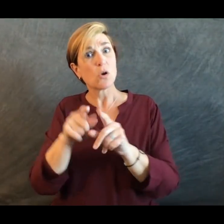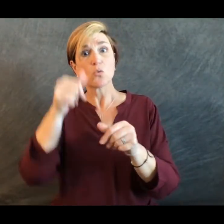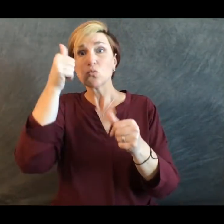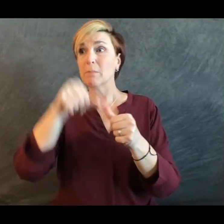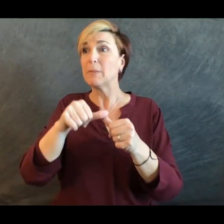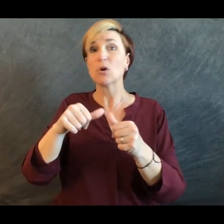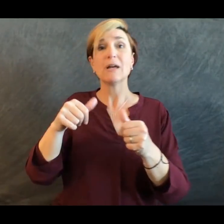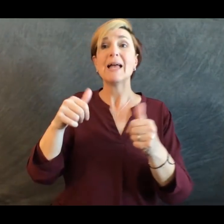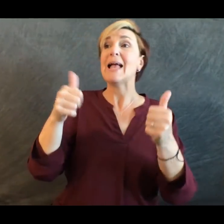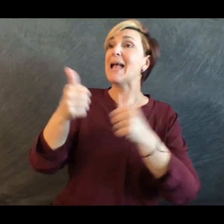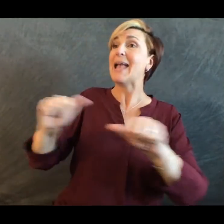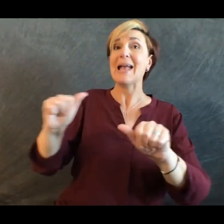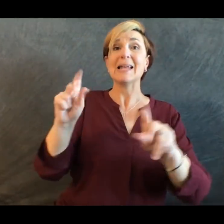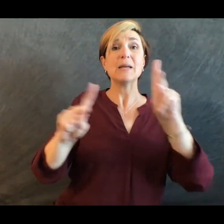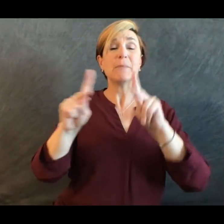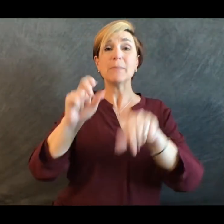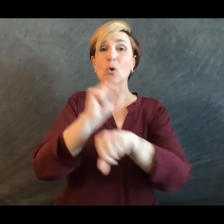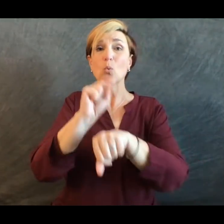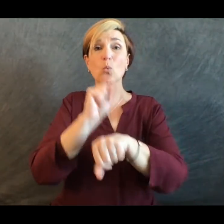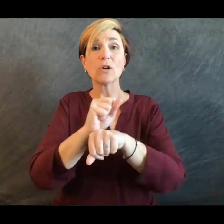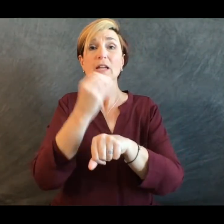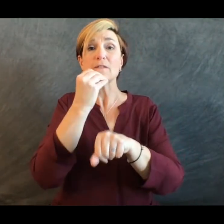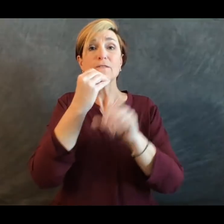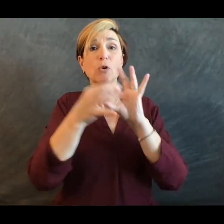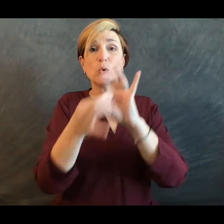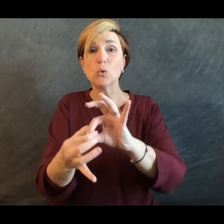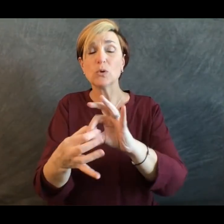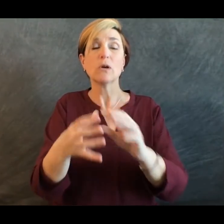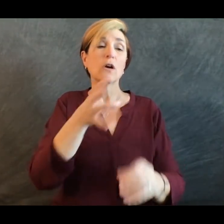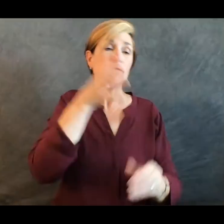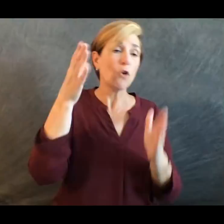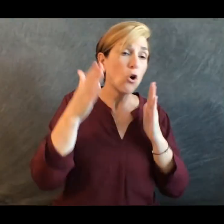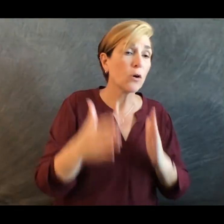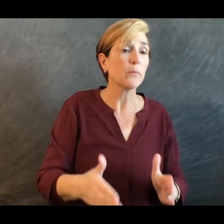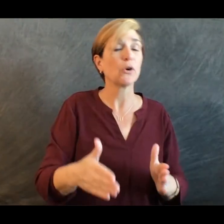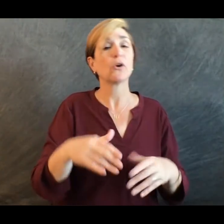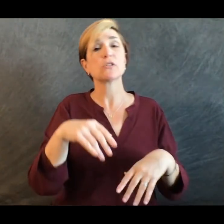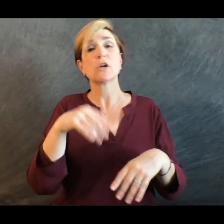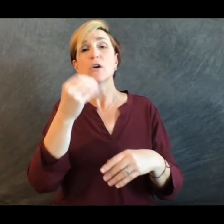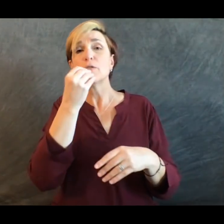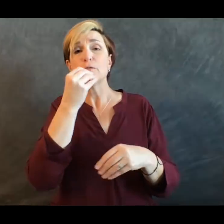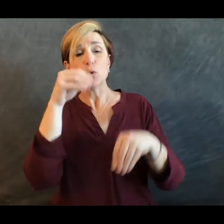I'm from farmers to meat packers to distributors to truckers to grocers